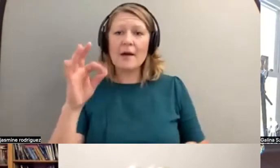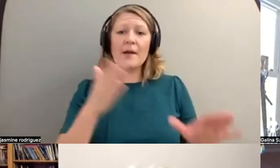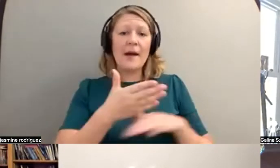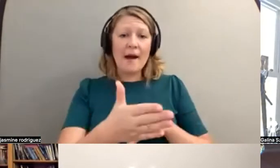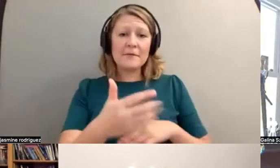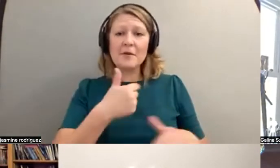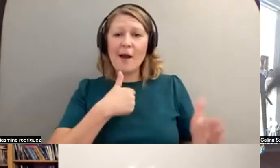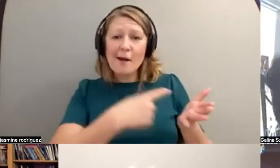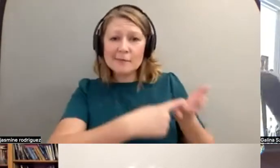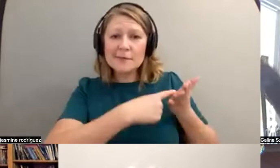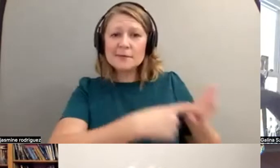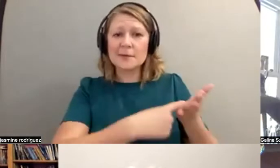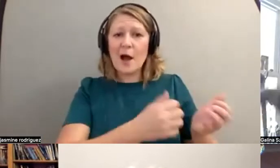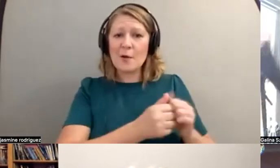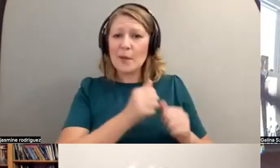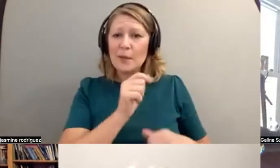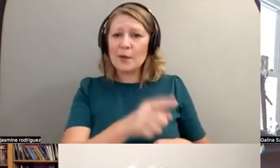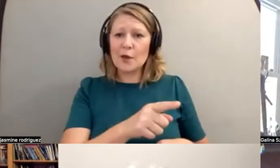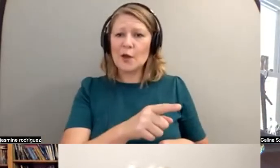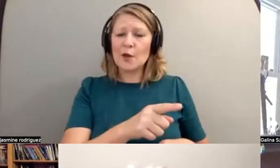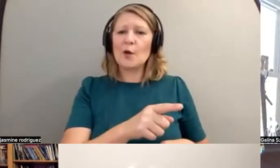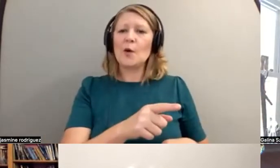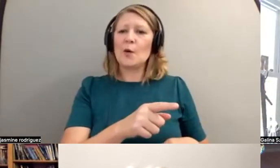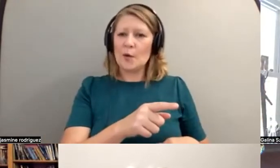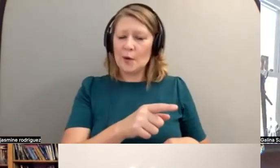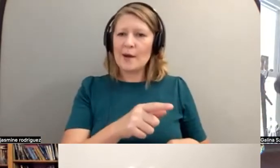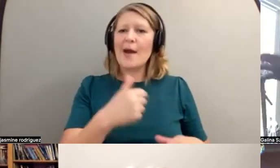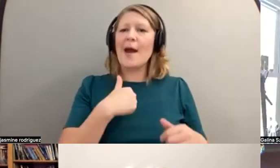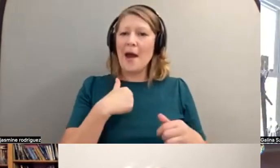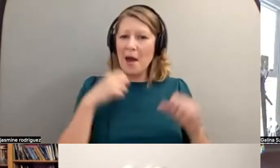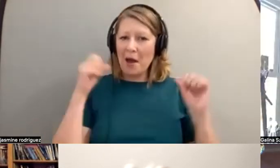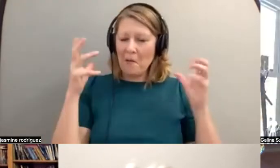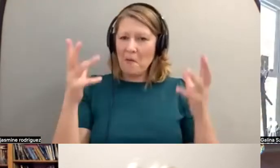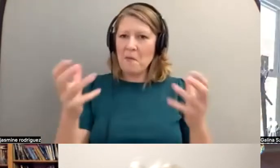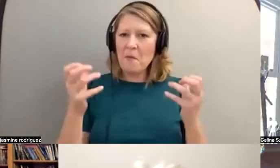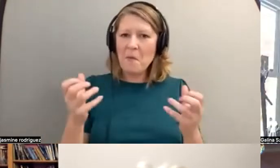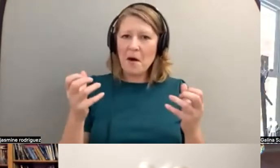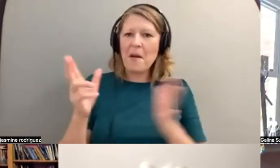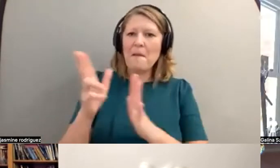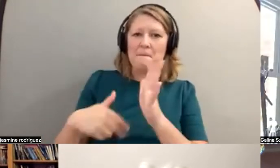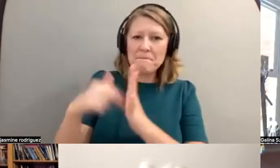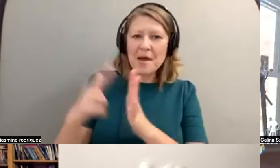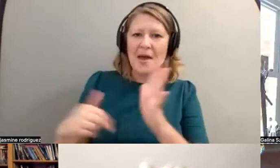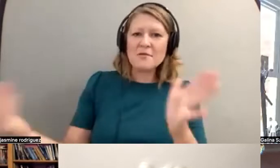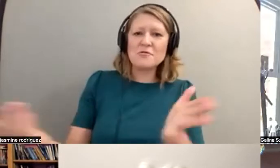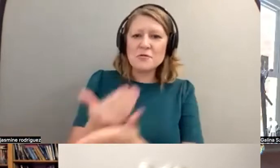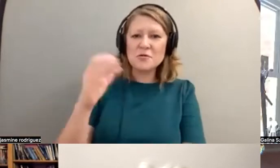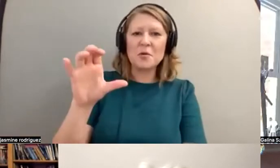No, I won't repeat new clays. My library, this is, this is my library of,